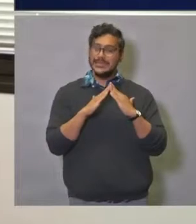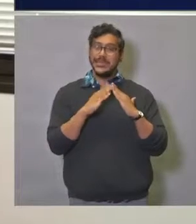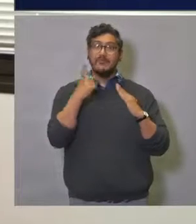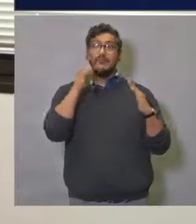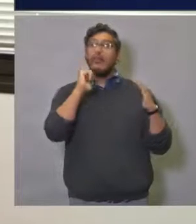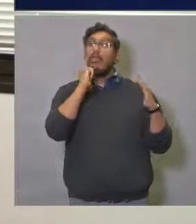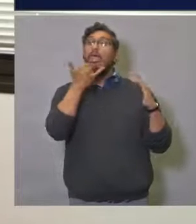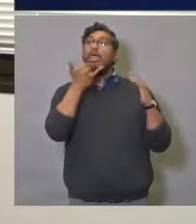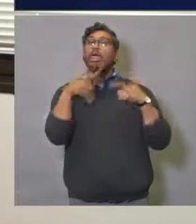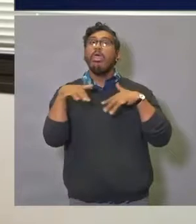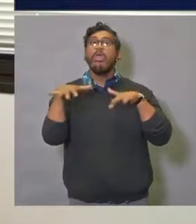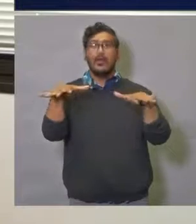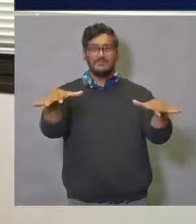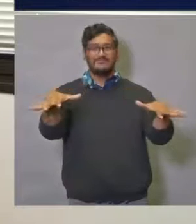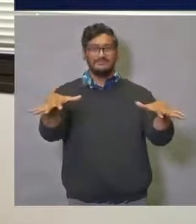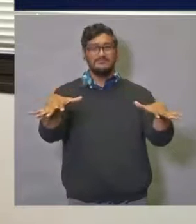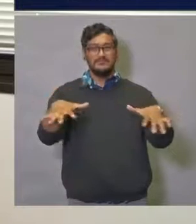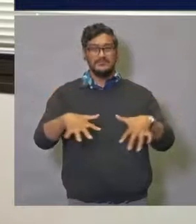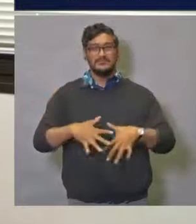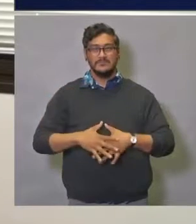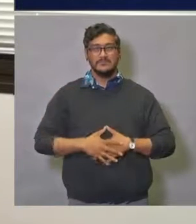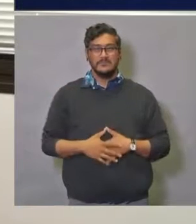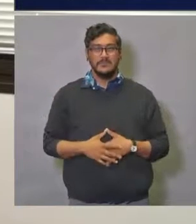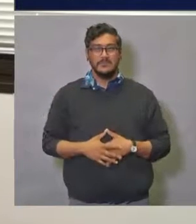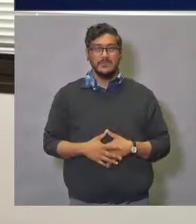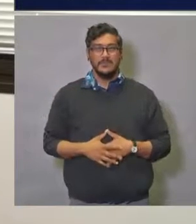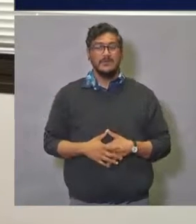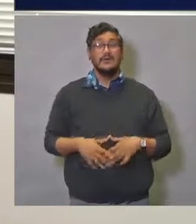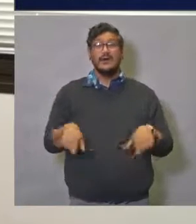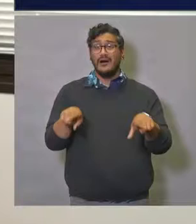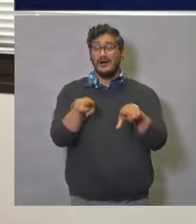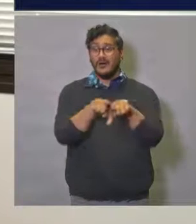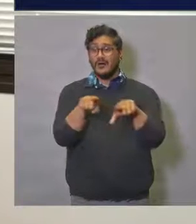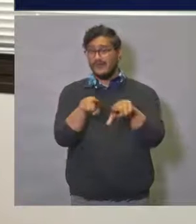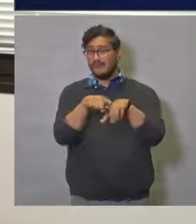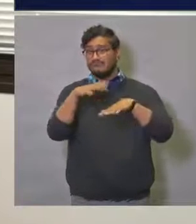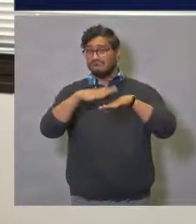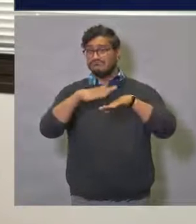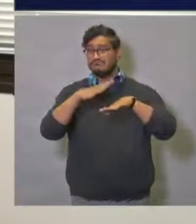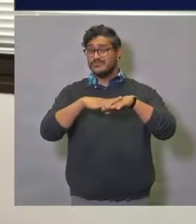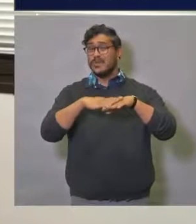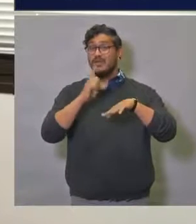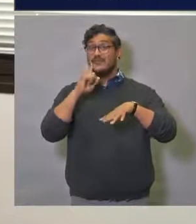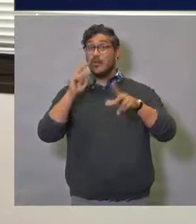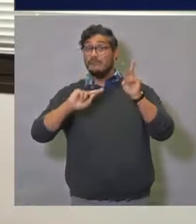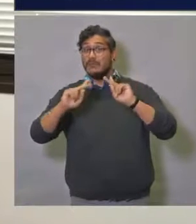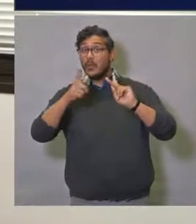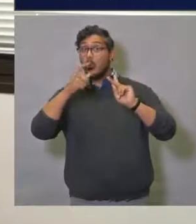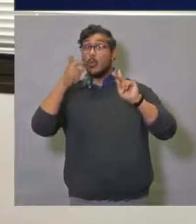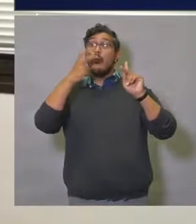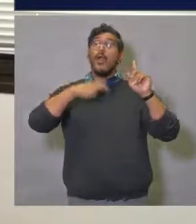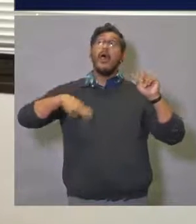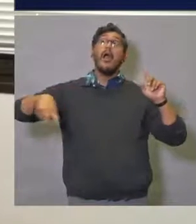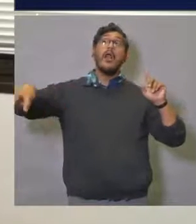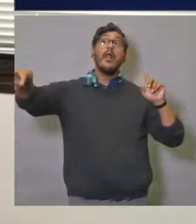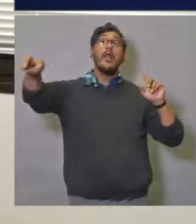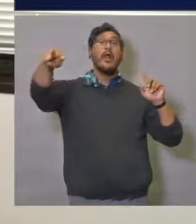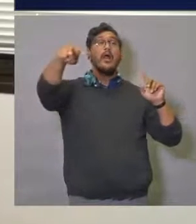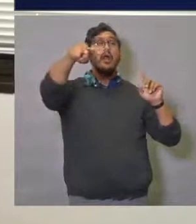ESTADO O DEL PAÍS PARA PROTEGER